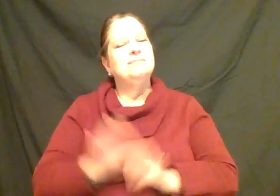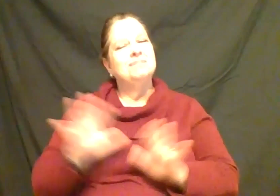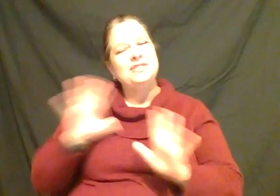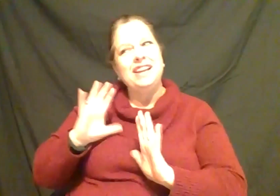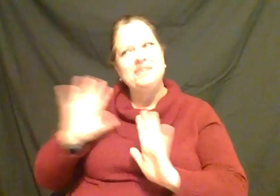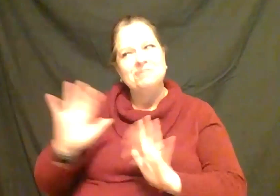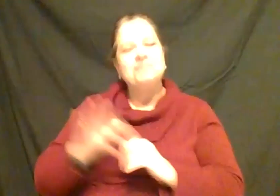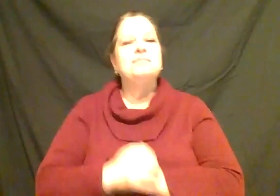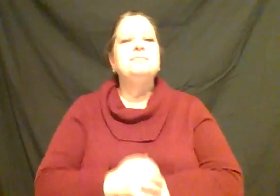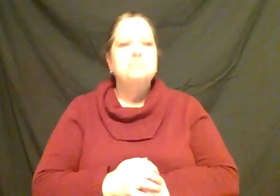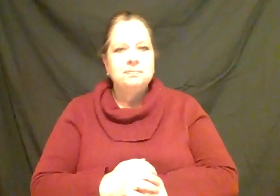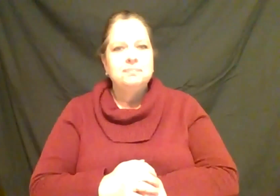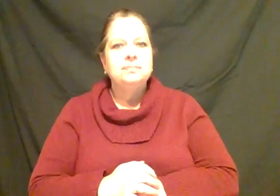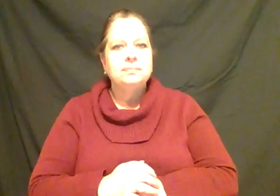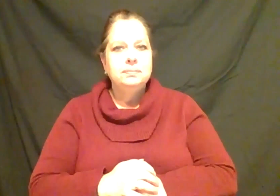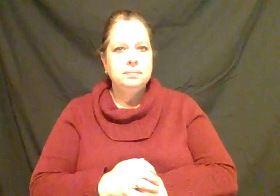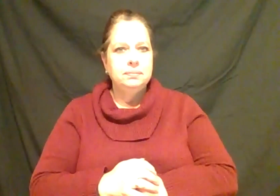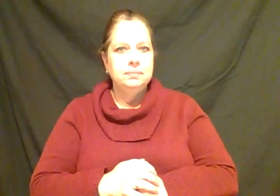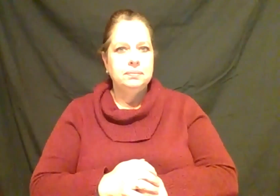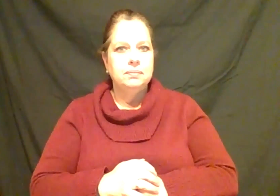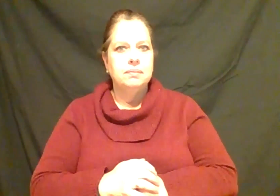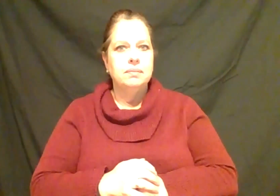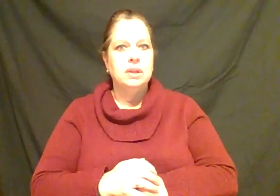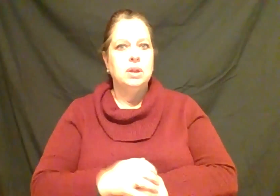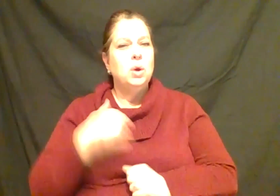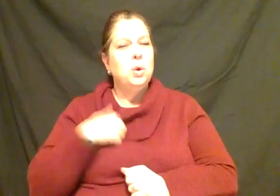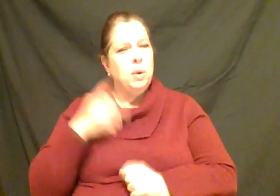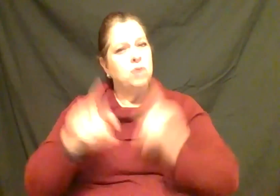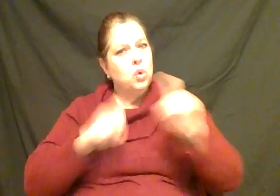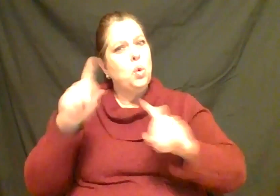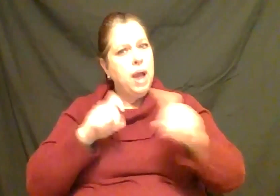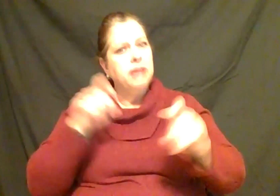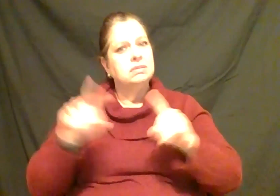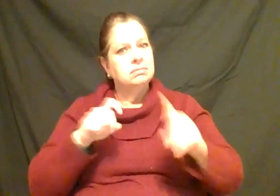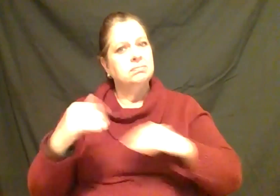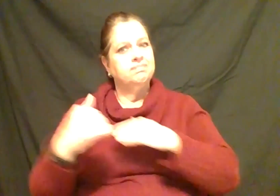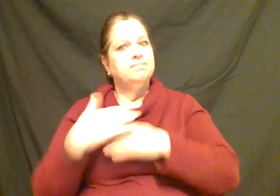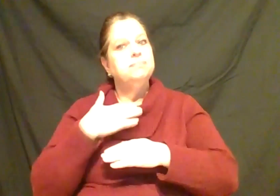good um so we have quite a few questions come across um so we're gonna jump right into it